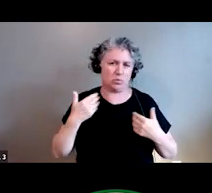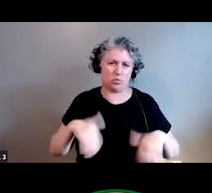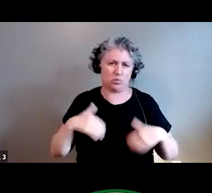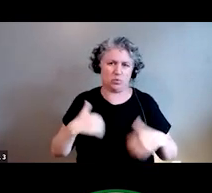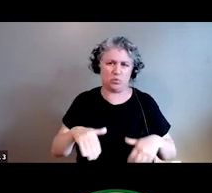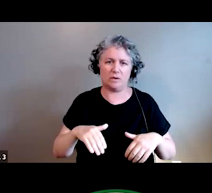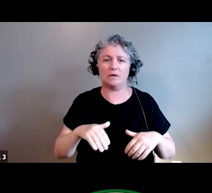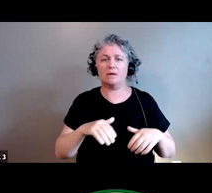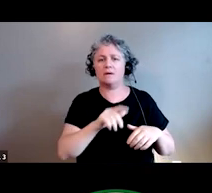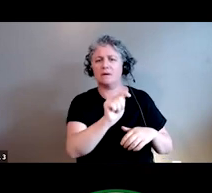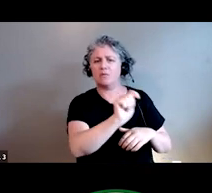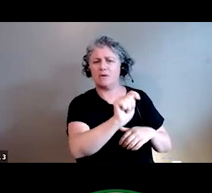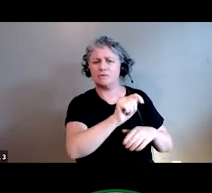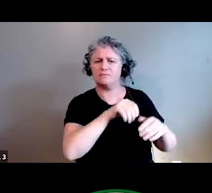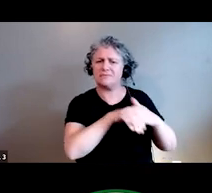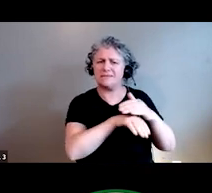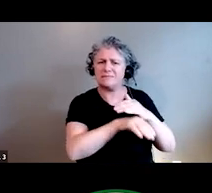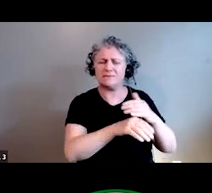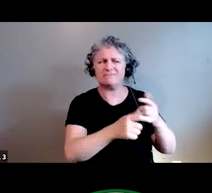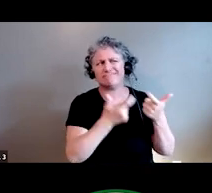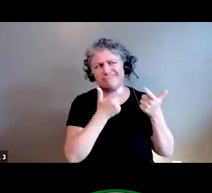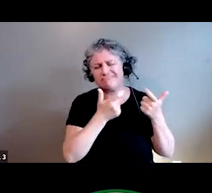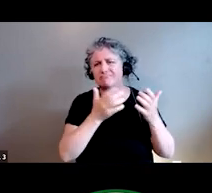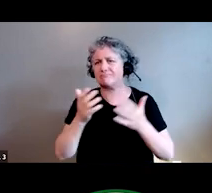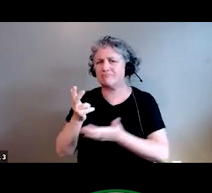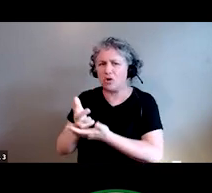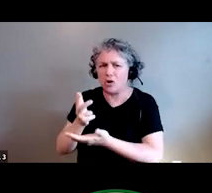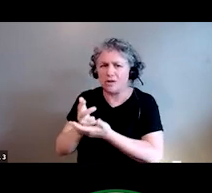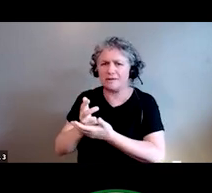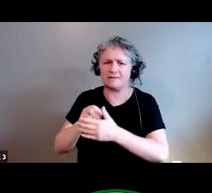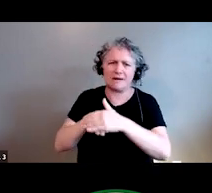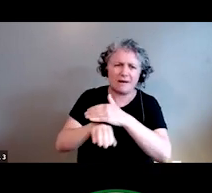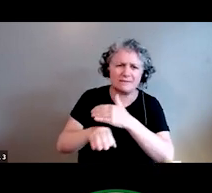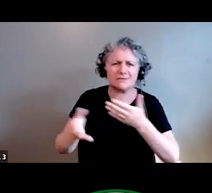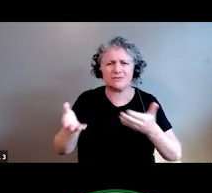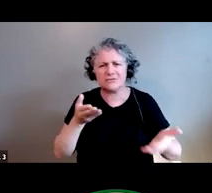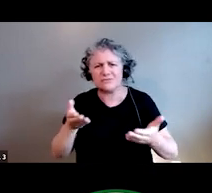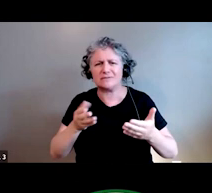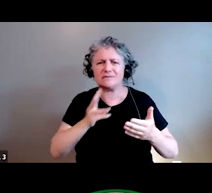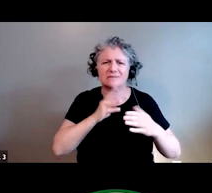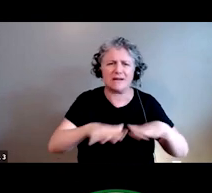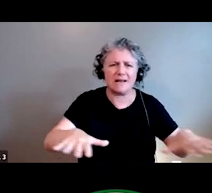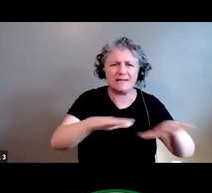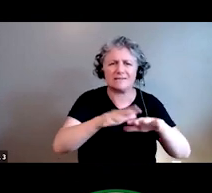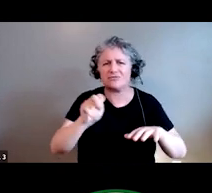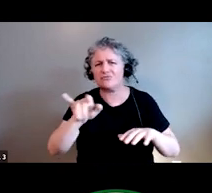services in the parks and around the lakes and trailheads. The barriers that I'd like to highlight come from the feedback of our community of program